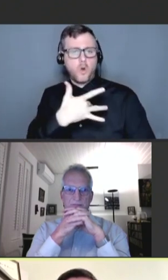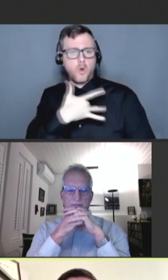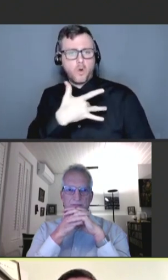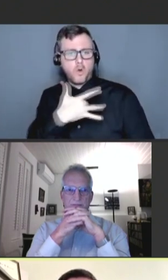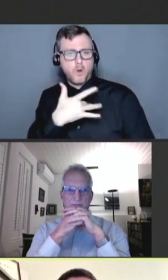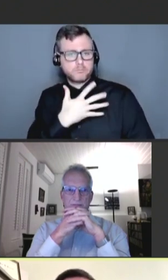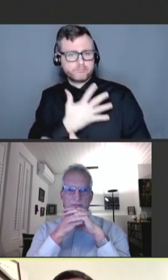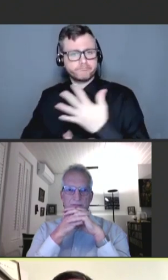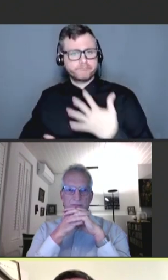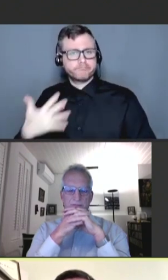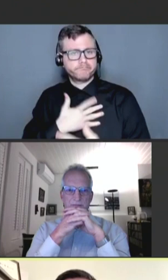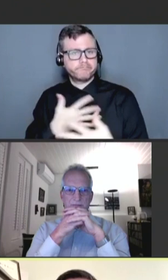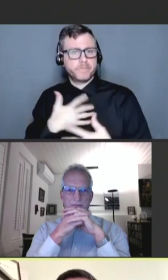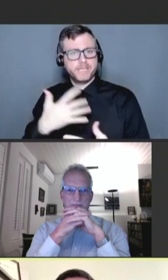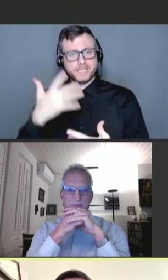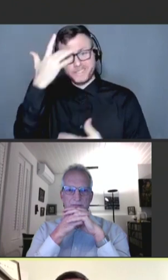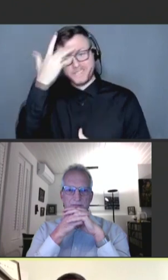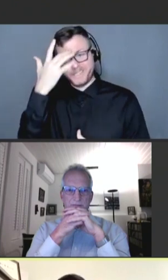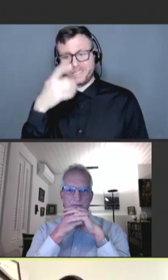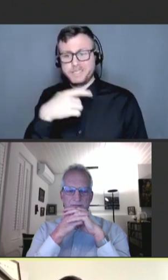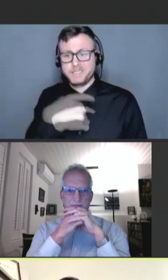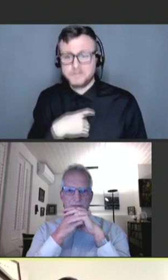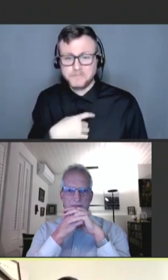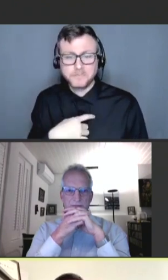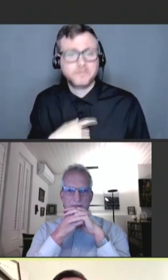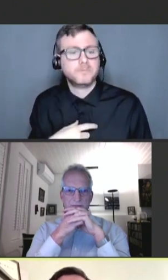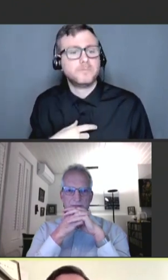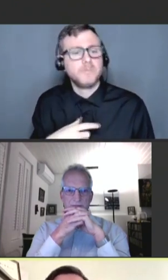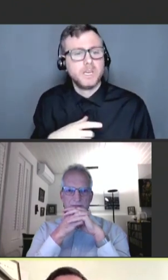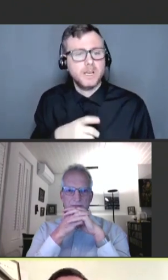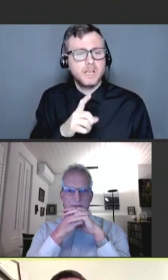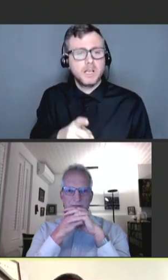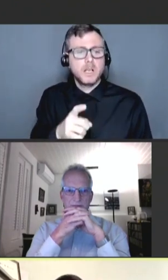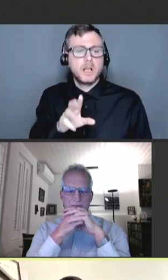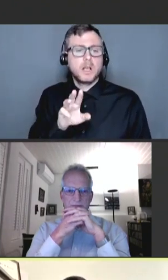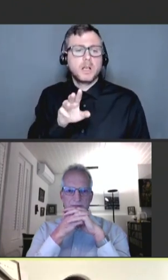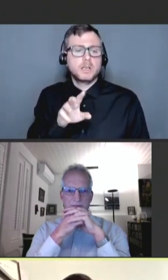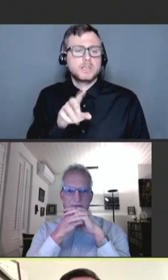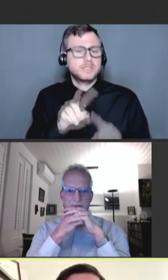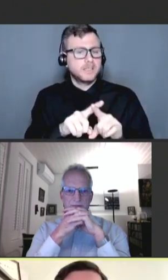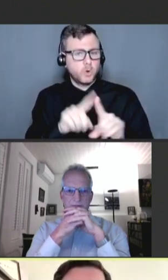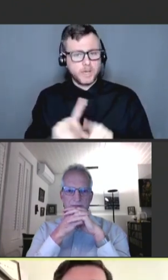one -- obviously, respiratory conditions, you know, kidney conditions, musculoskeletal pain,